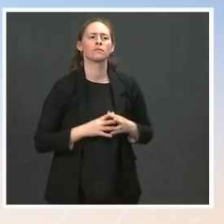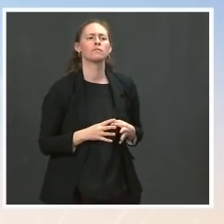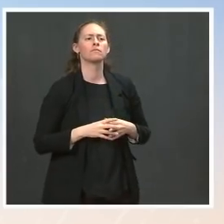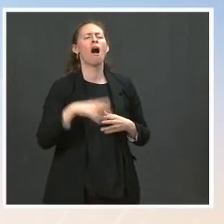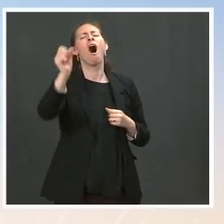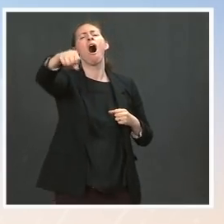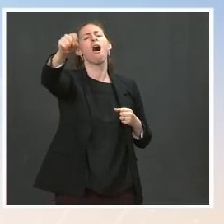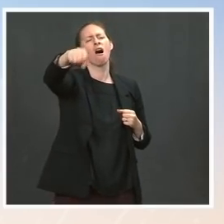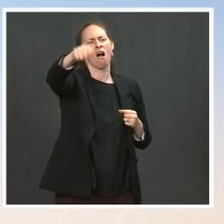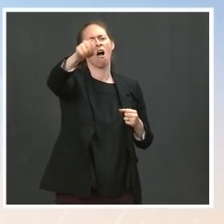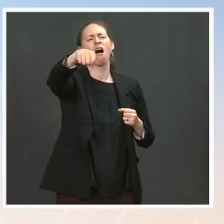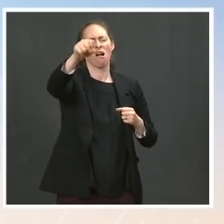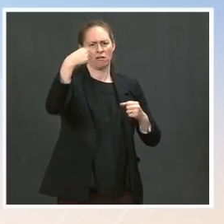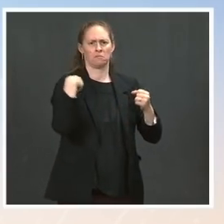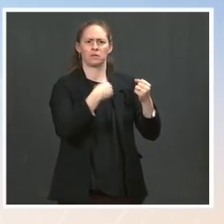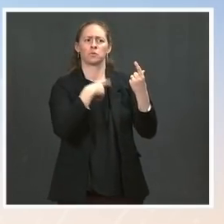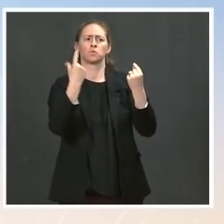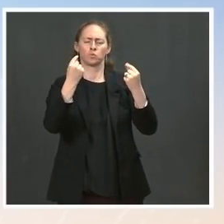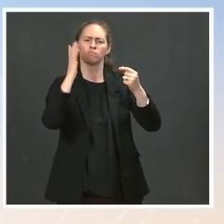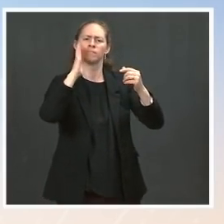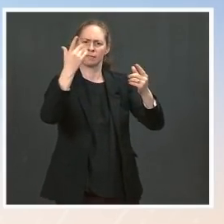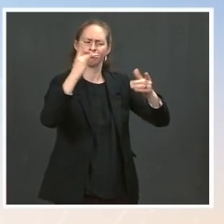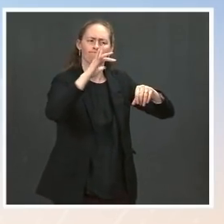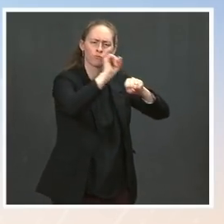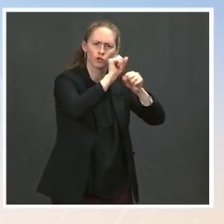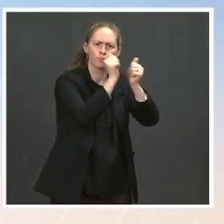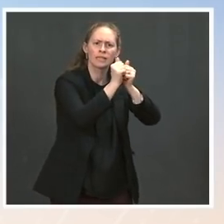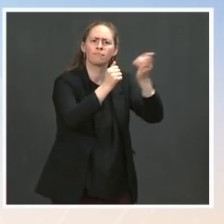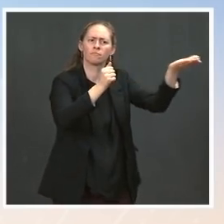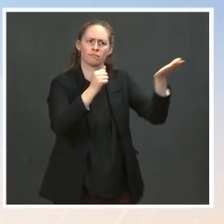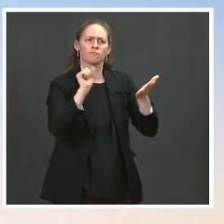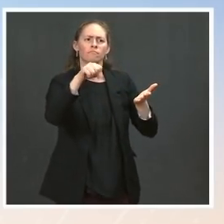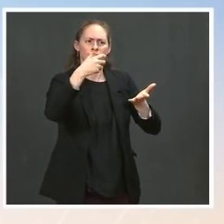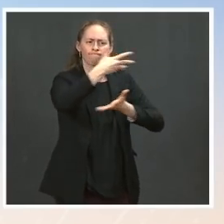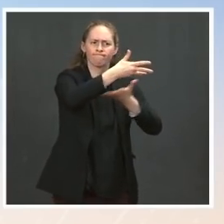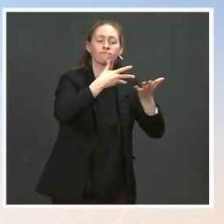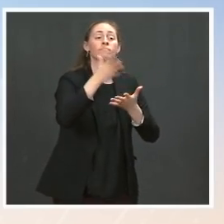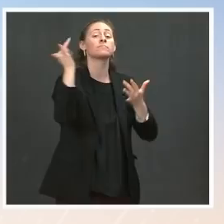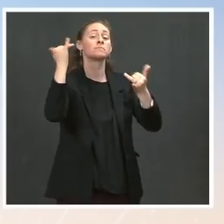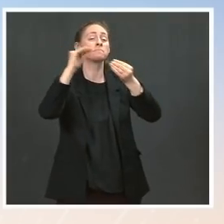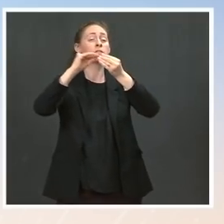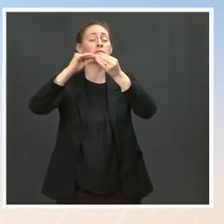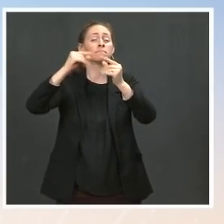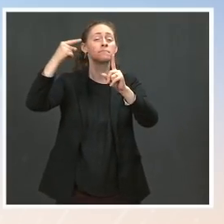I think what is in -- I should say, more specifically, we've been in touch with a range of groups,